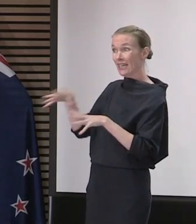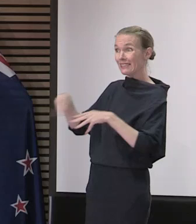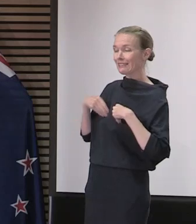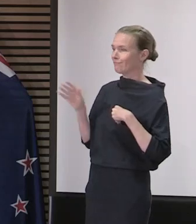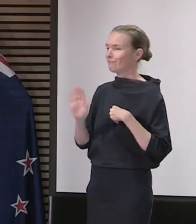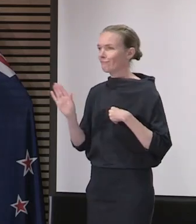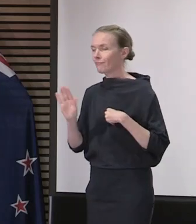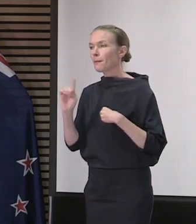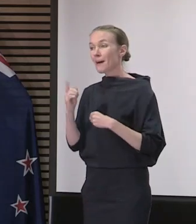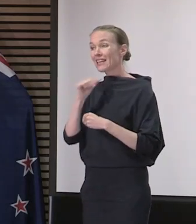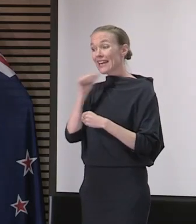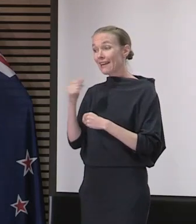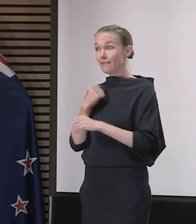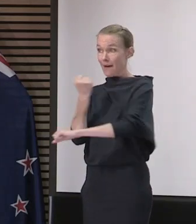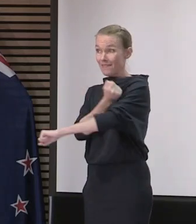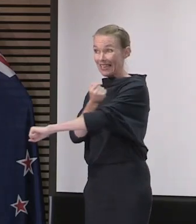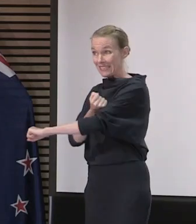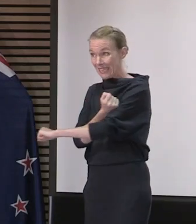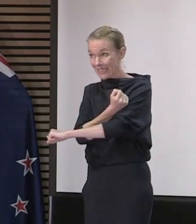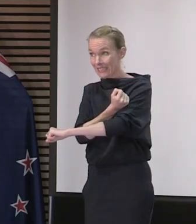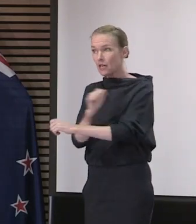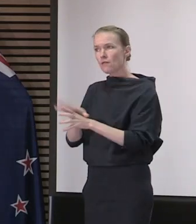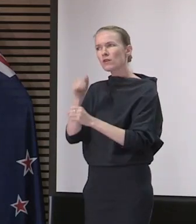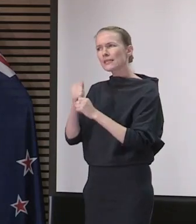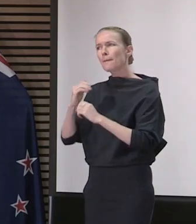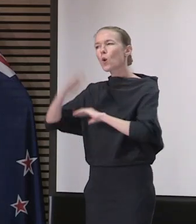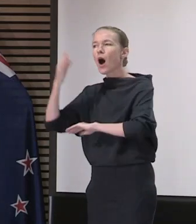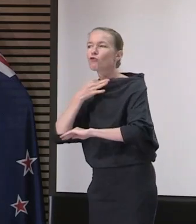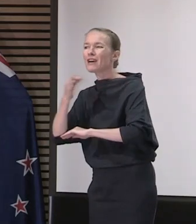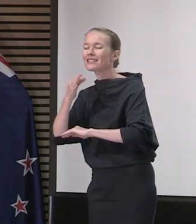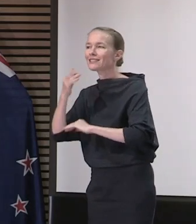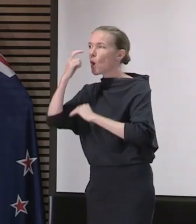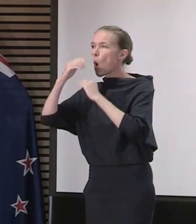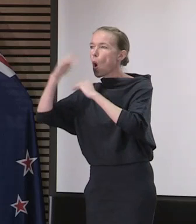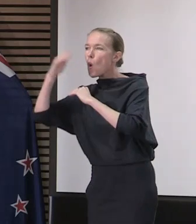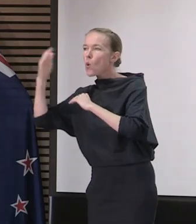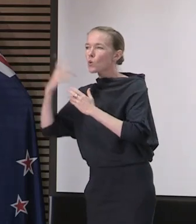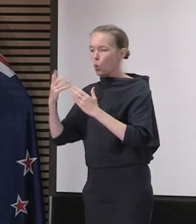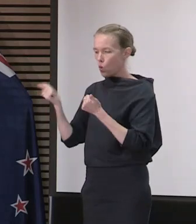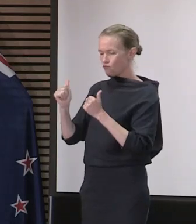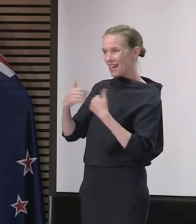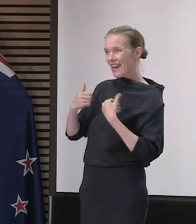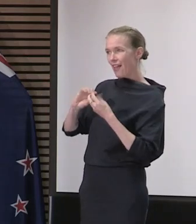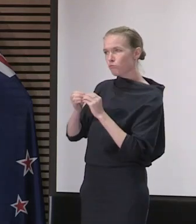whatsoever against COVID-19, but because by vaccinating as many New Zealanders as